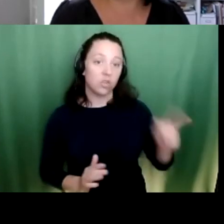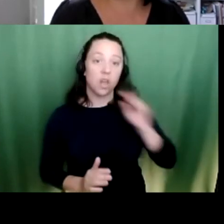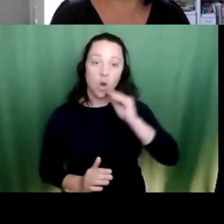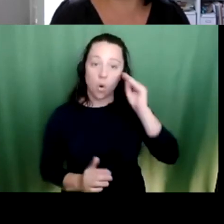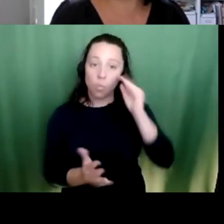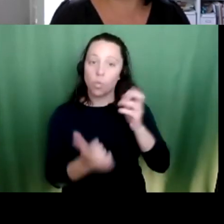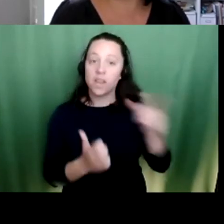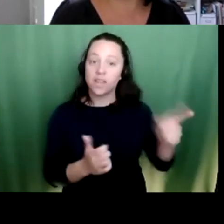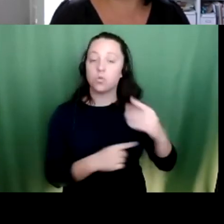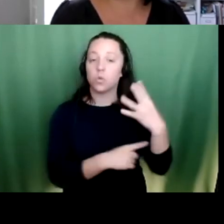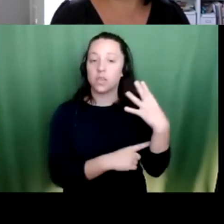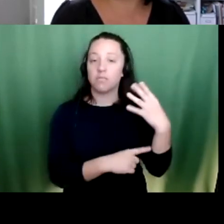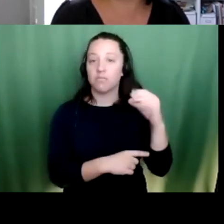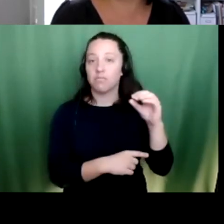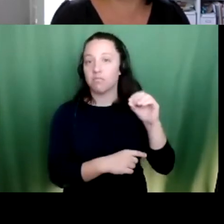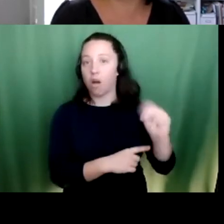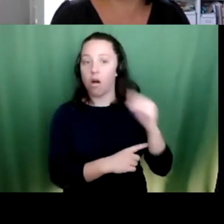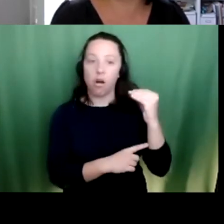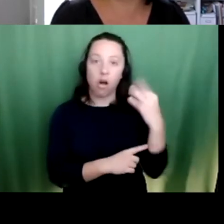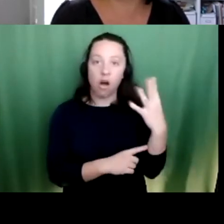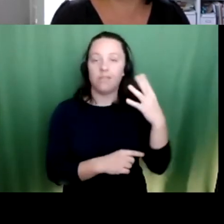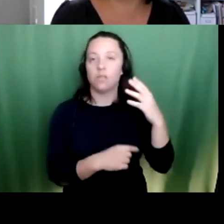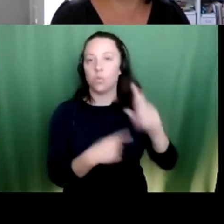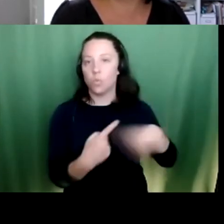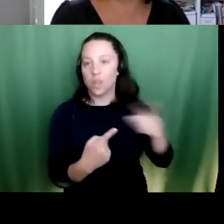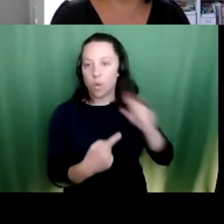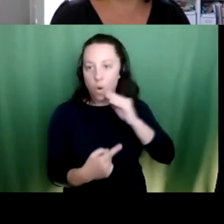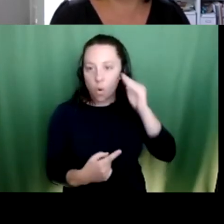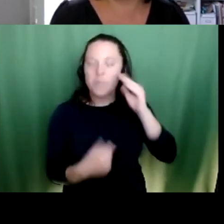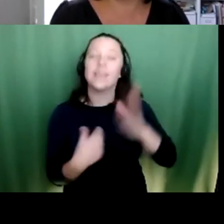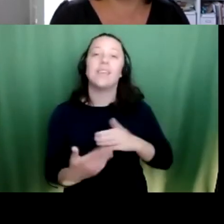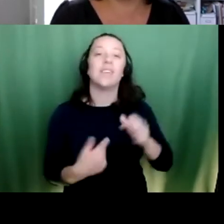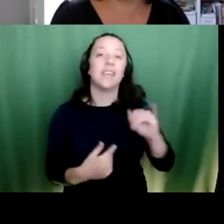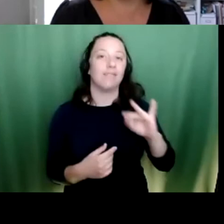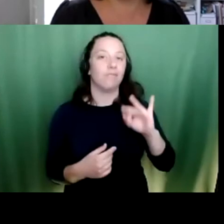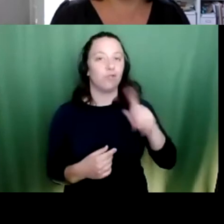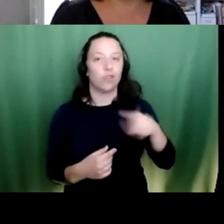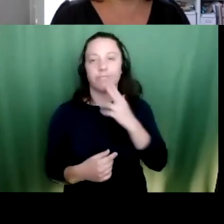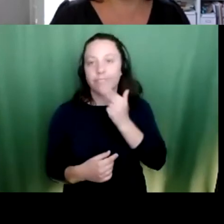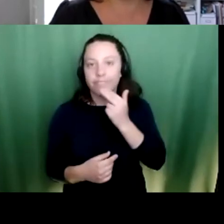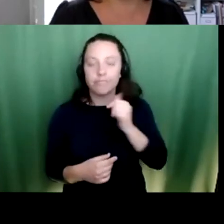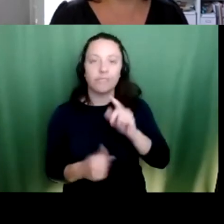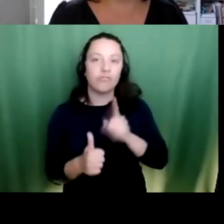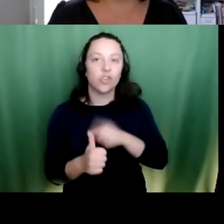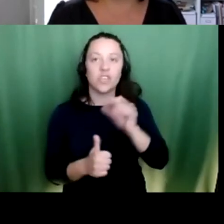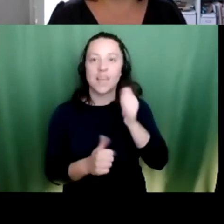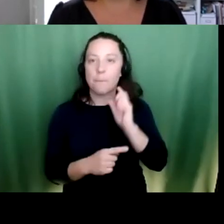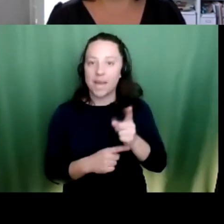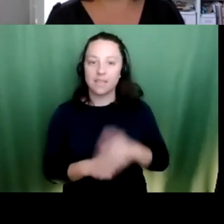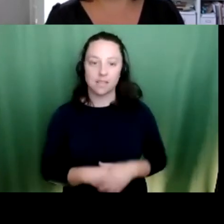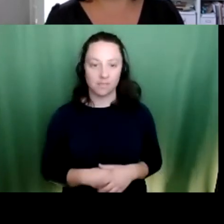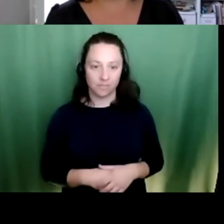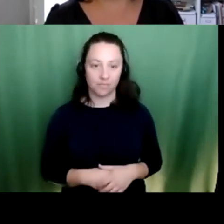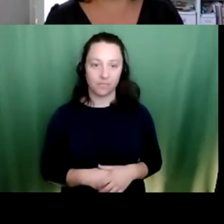even if just for the first ten minutes of rehearsal part. Adapting that rehearsal schedule